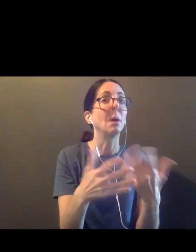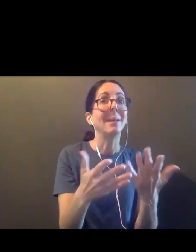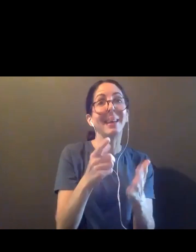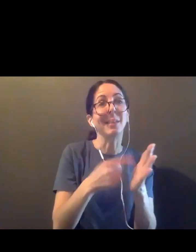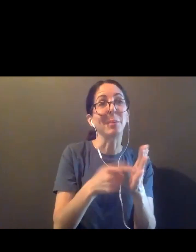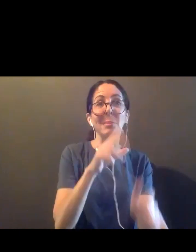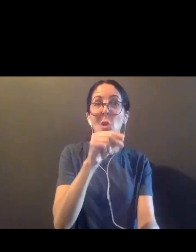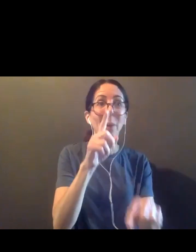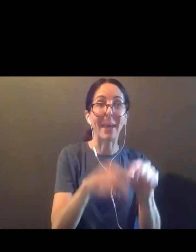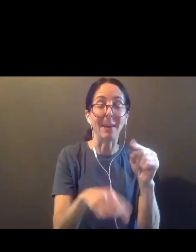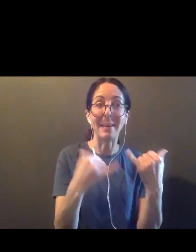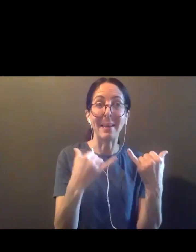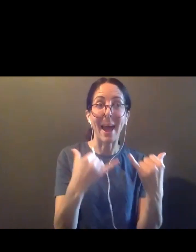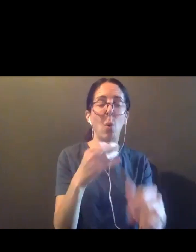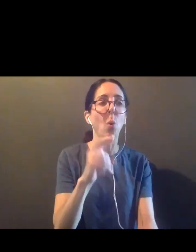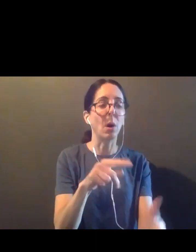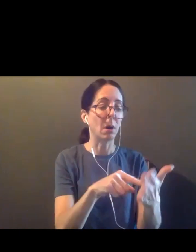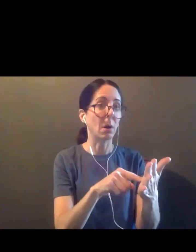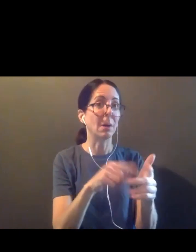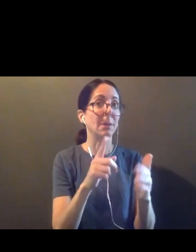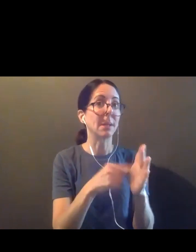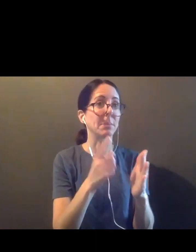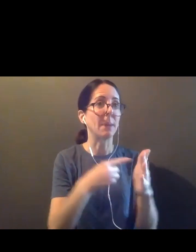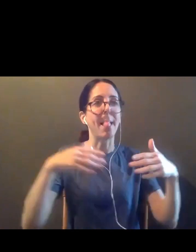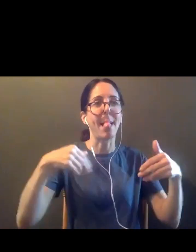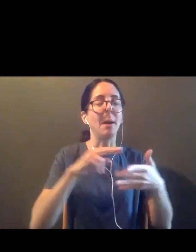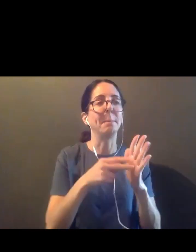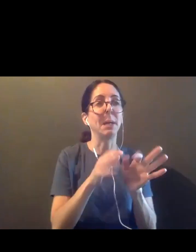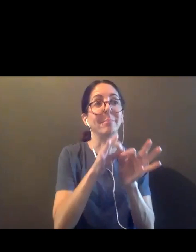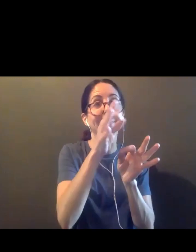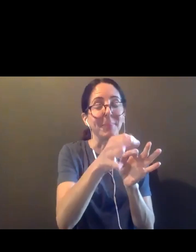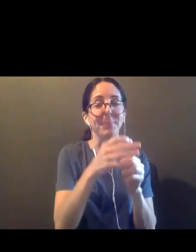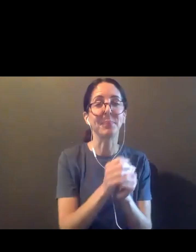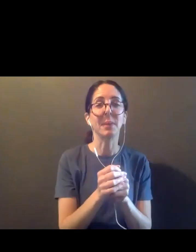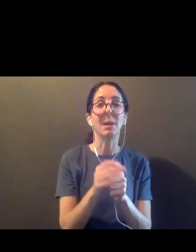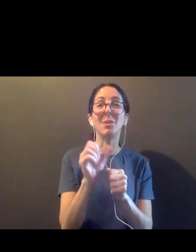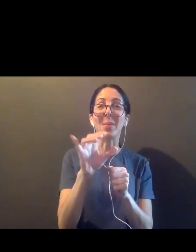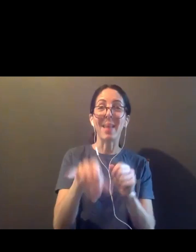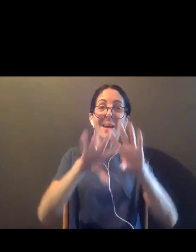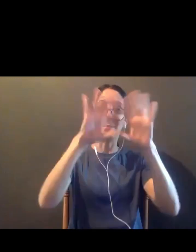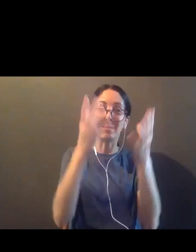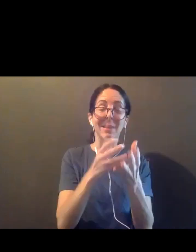So, you can build a portfolio from the outset just by engaging your community.